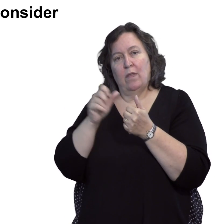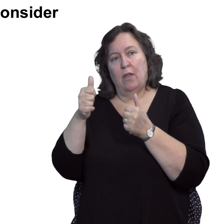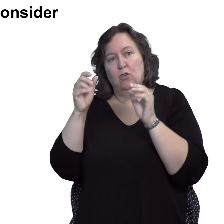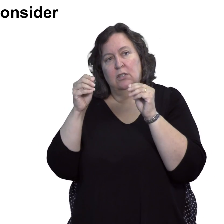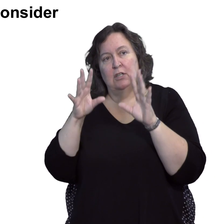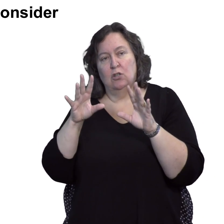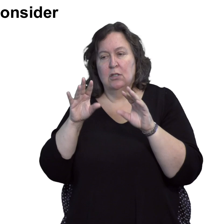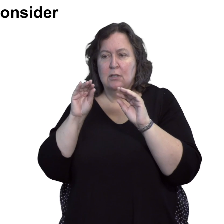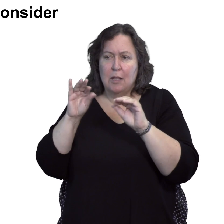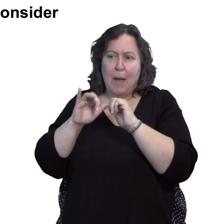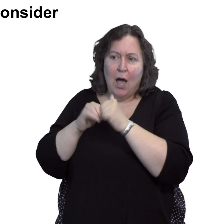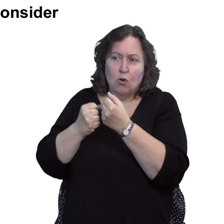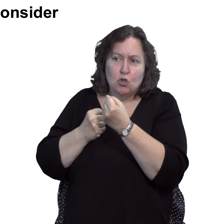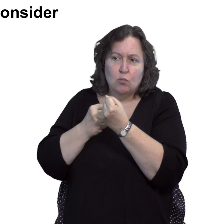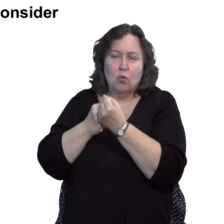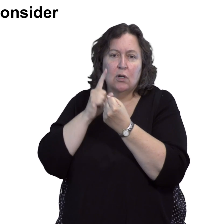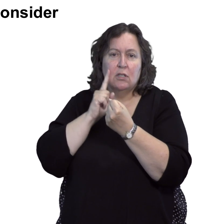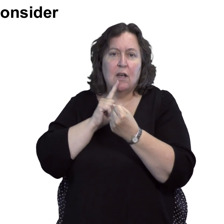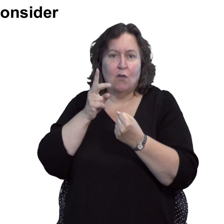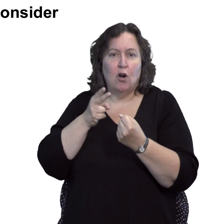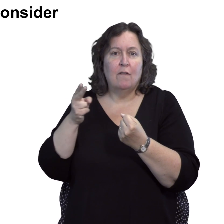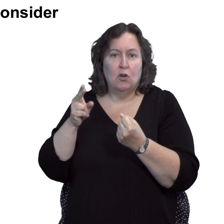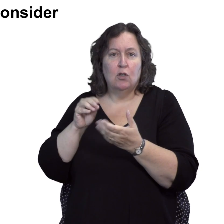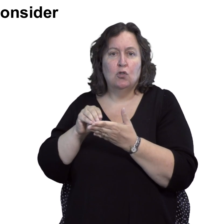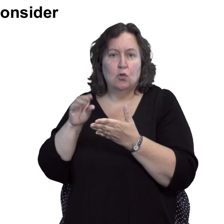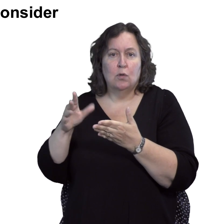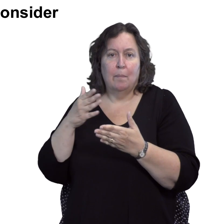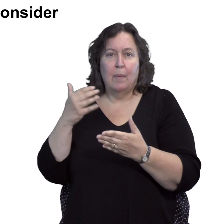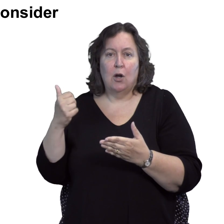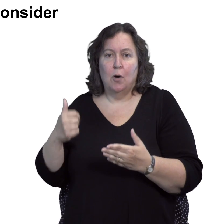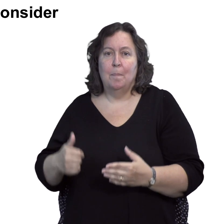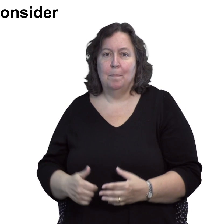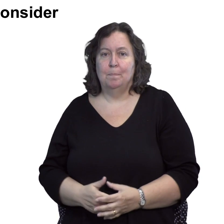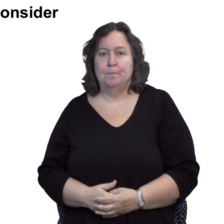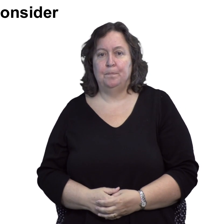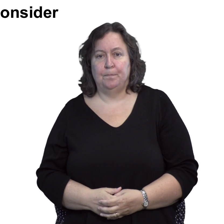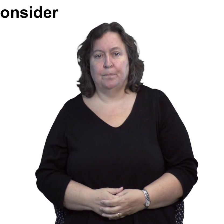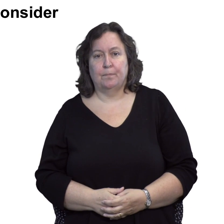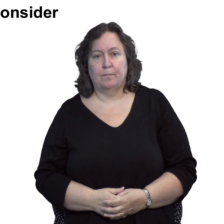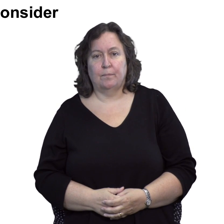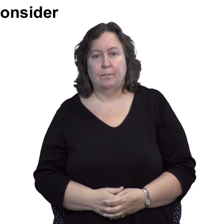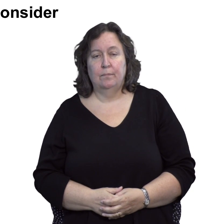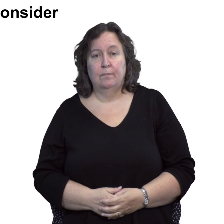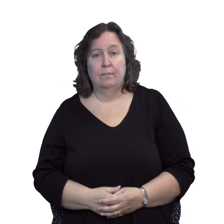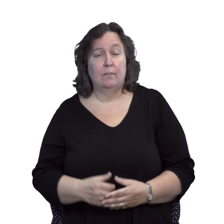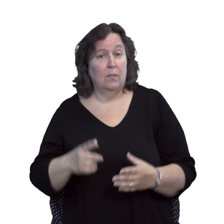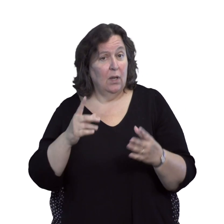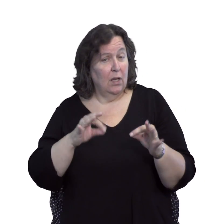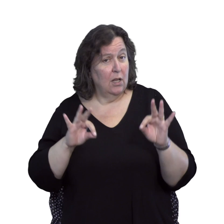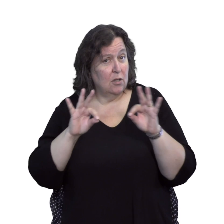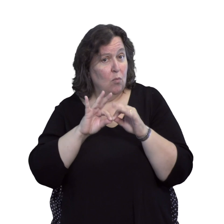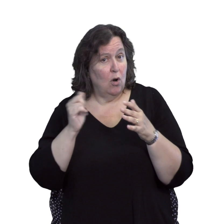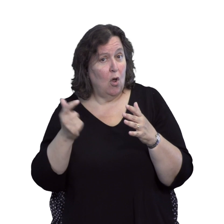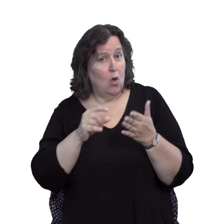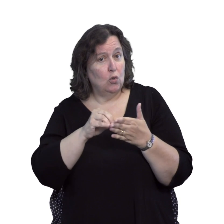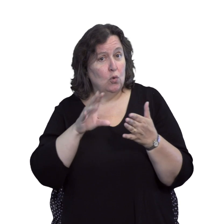about how to support and teach deaf or hard of hearing students. It is important that all students